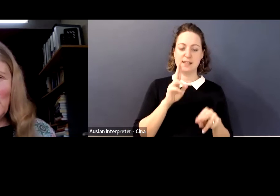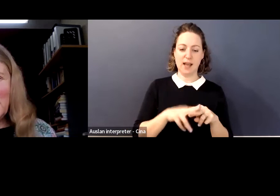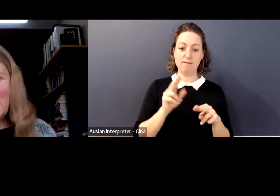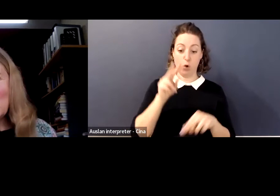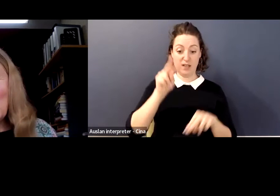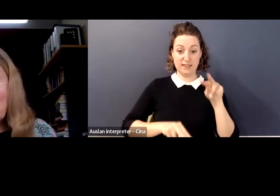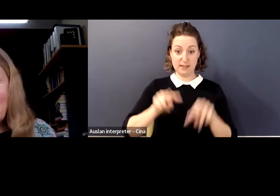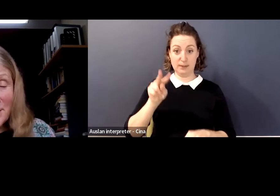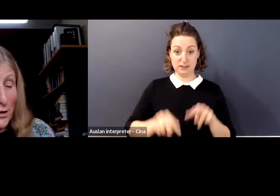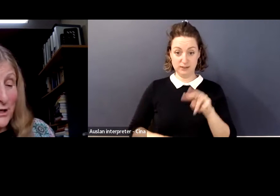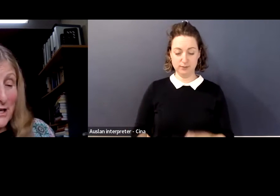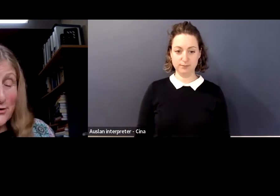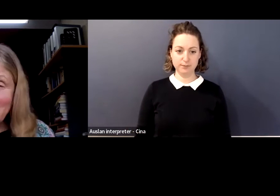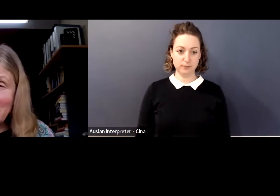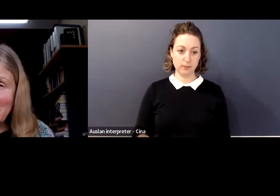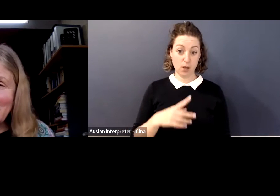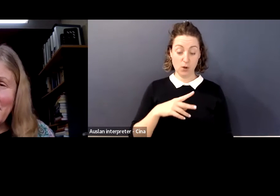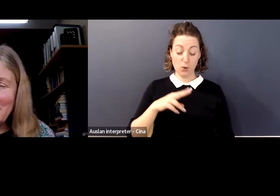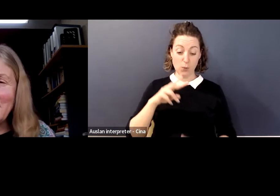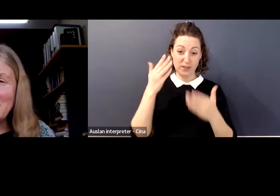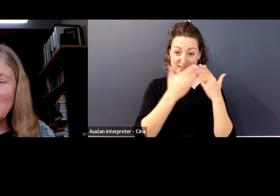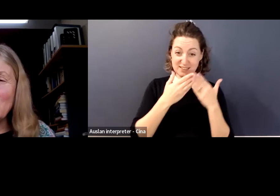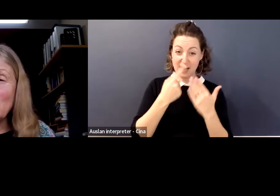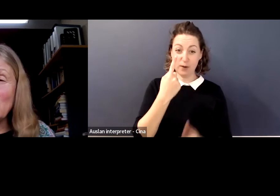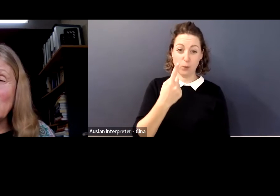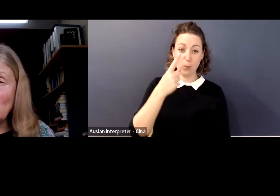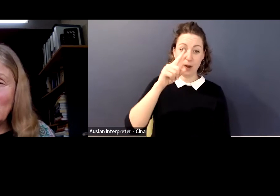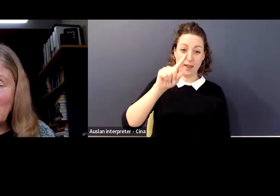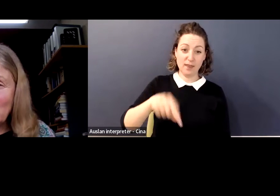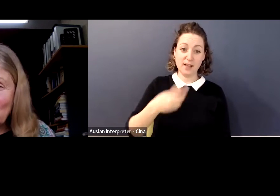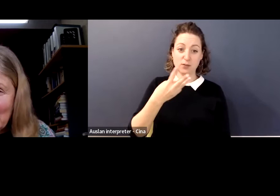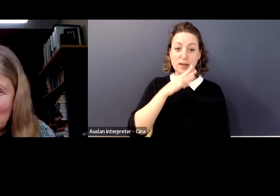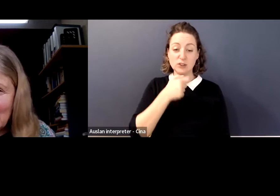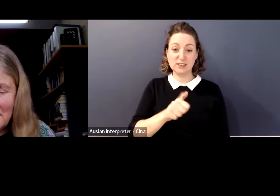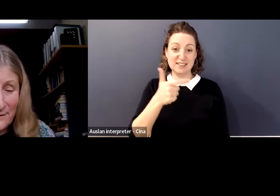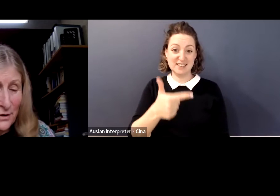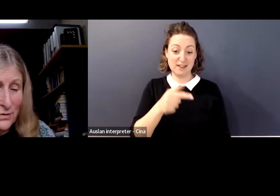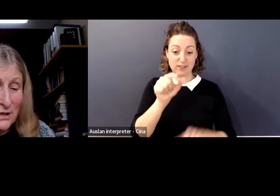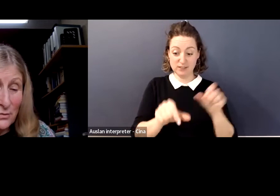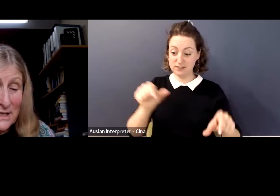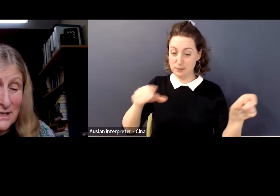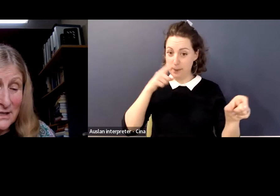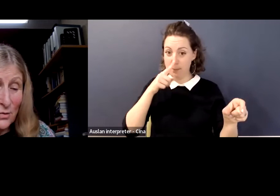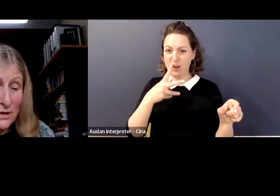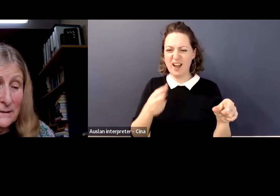looking at 1,367 cases of students who had a reading difficulty or reading disorder